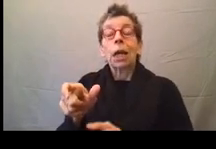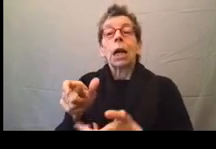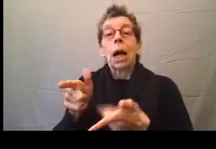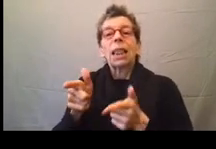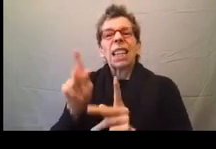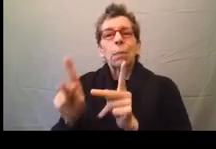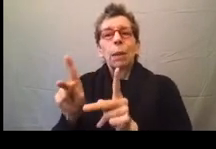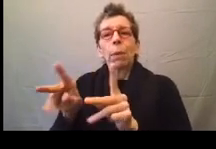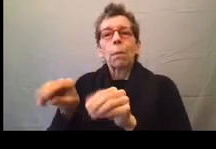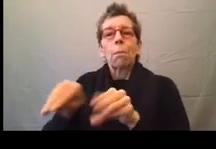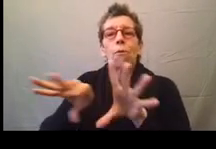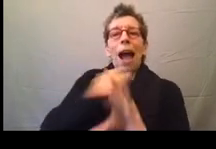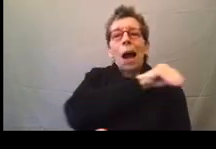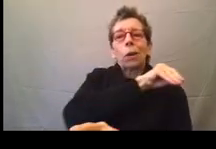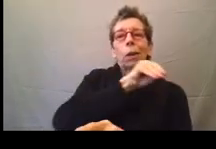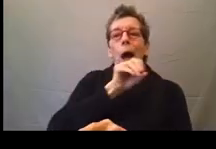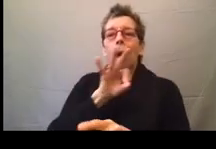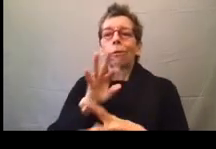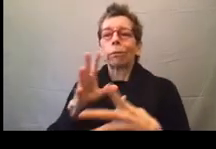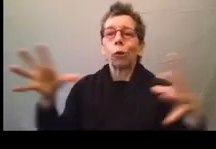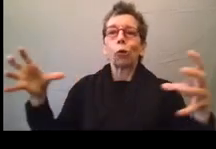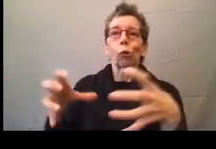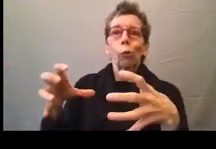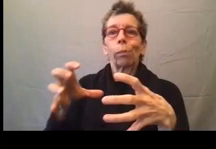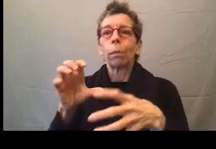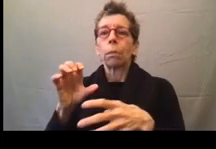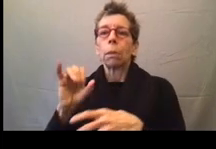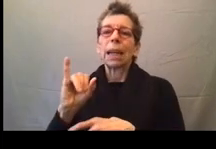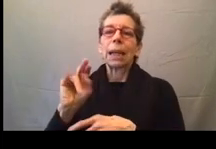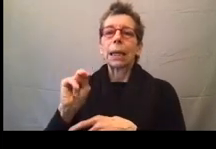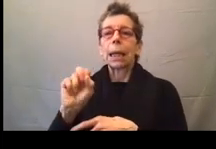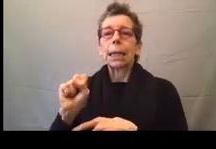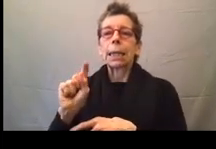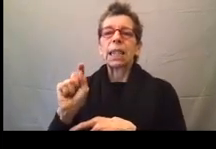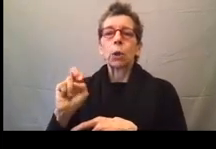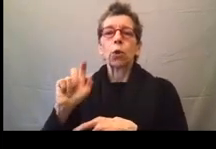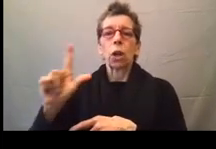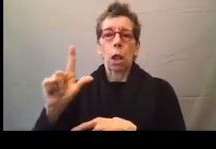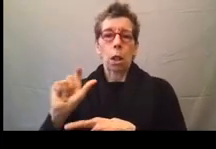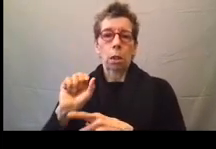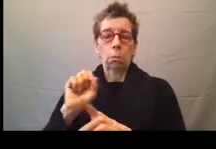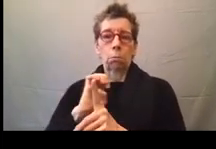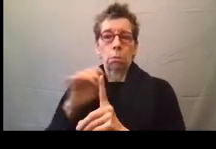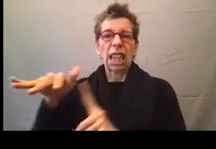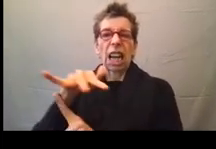settings and into the community. Also, expanding long term services and supports would mean